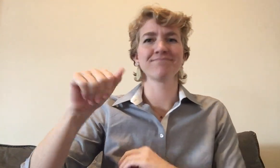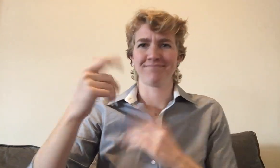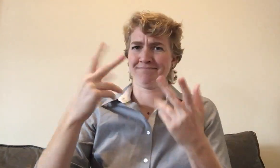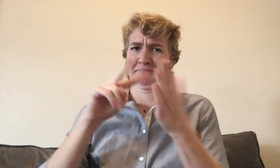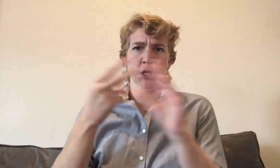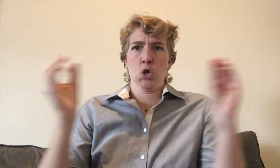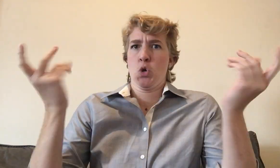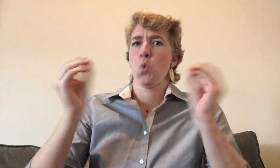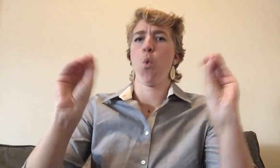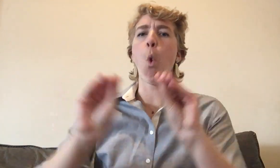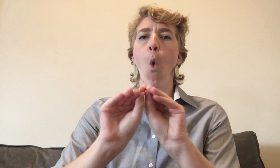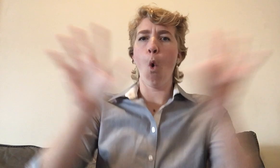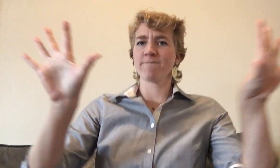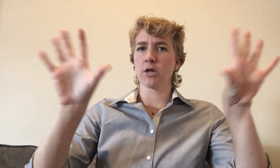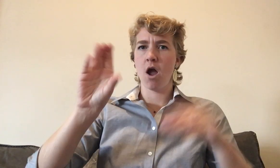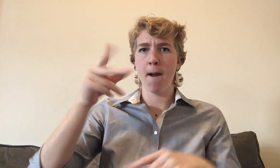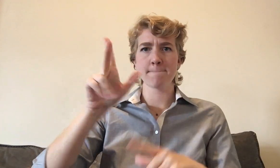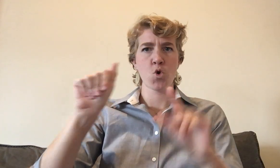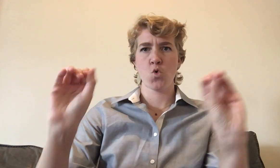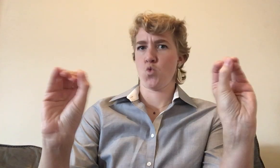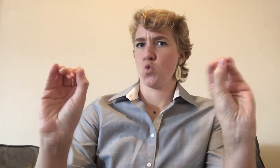meaning that there is no overt copula.